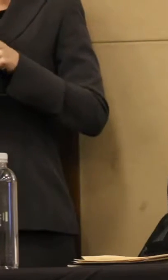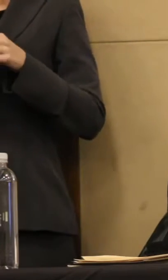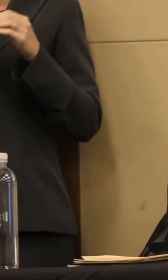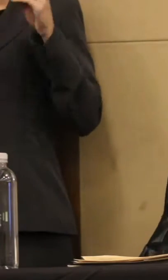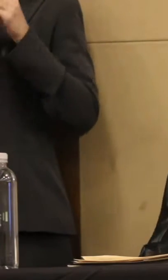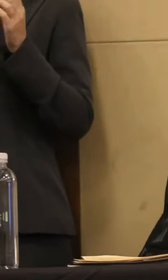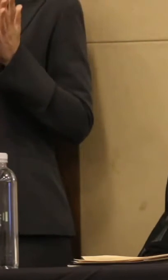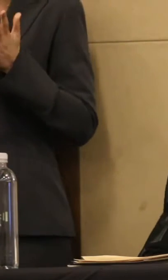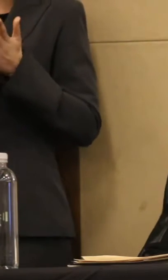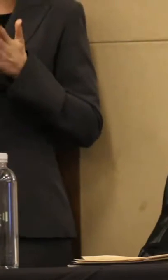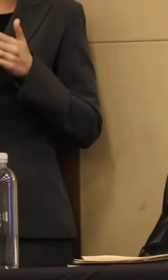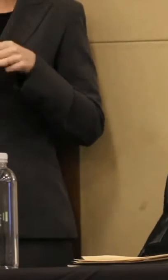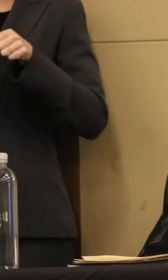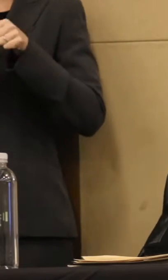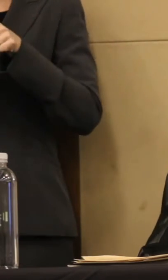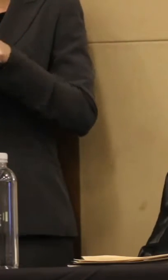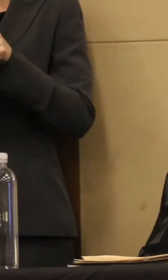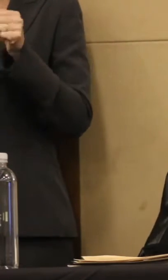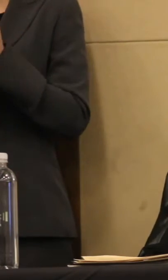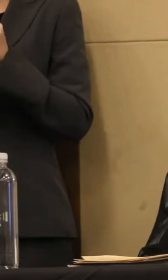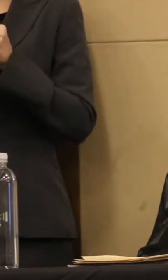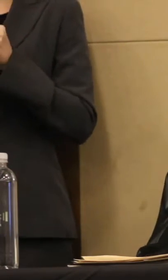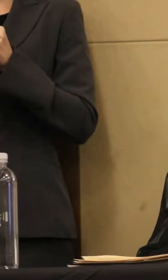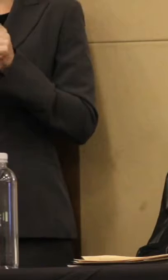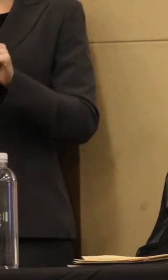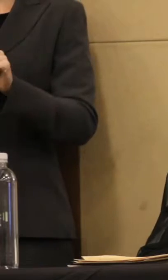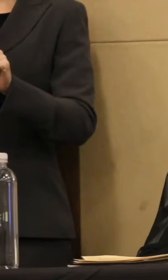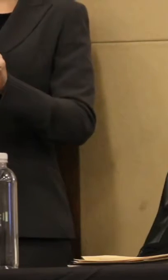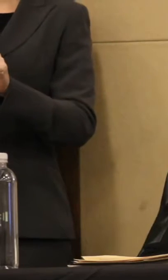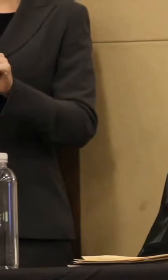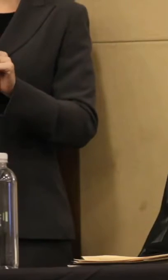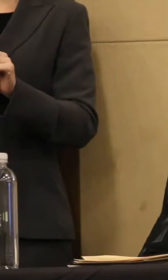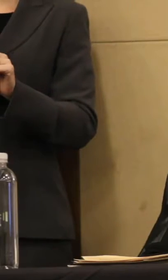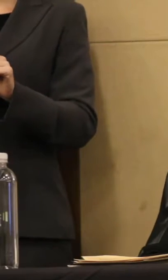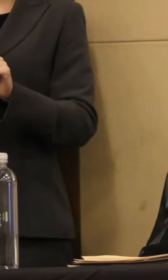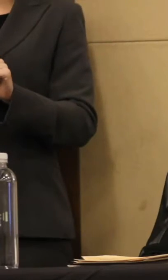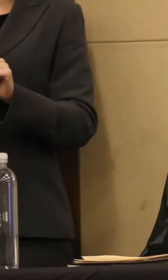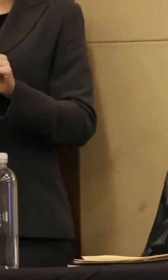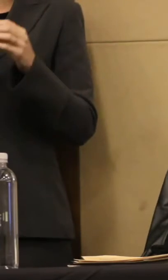better attitudes are in general. We've seen it in education.